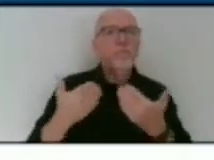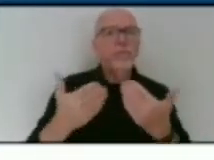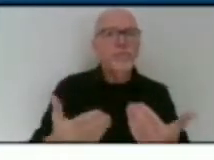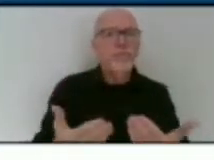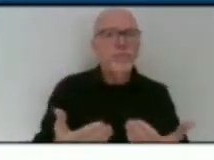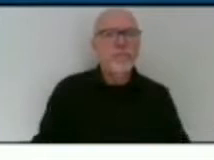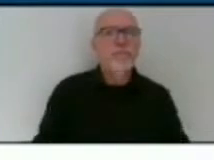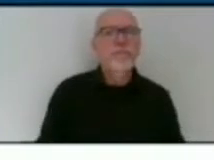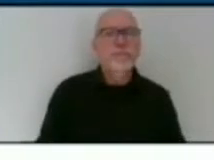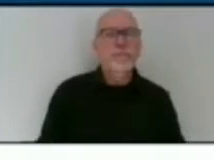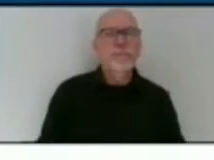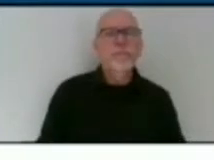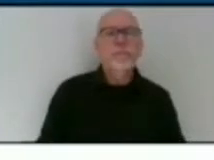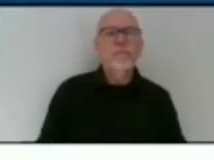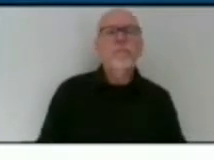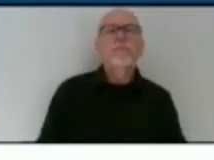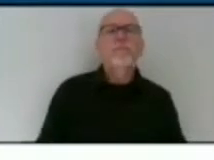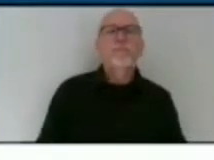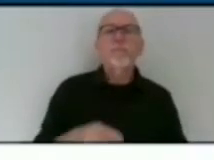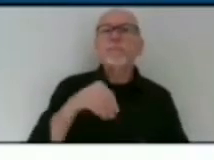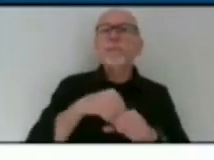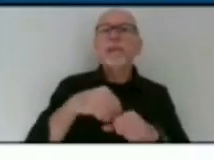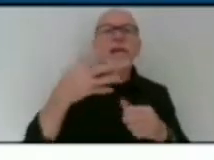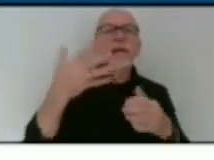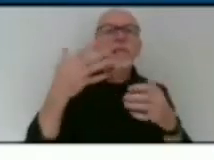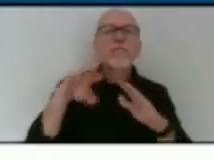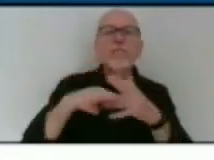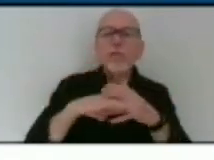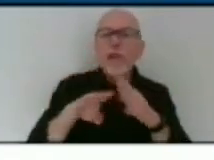Capacity in common areas and break rooms should be reduced, and users